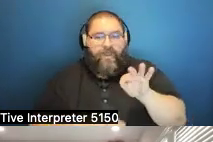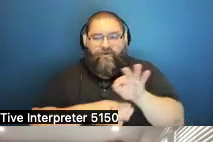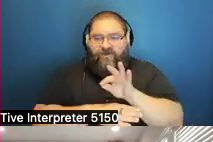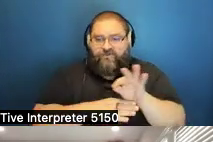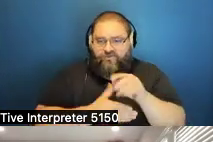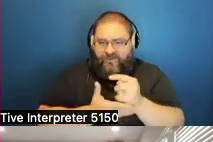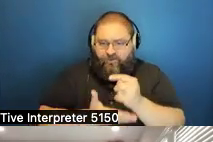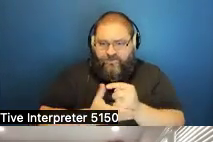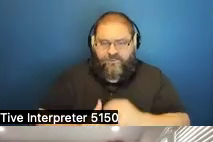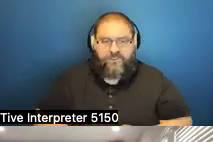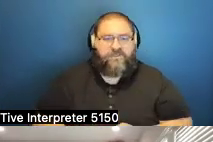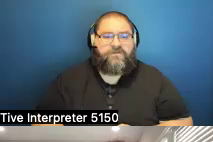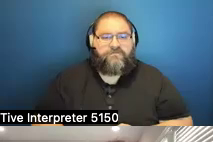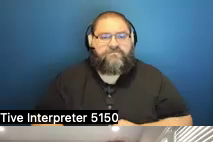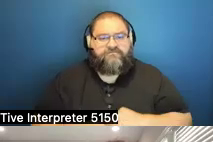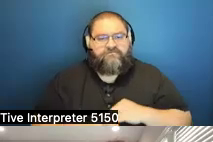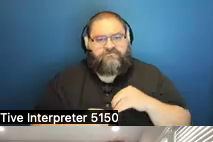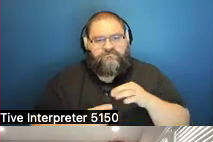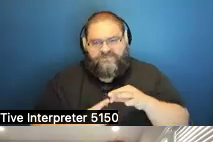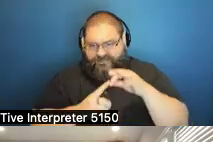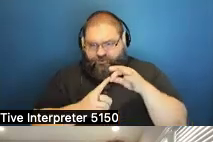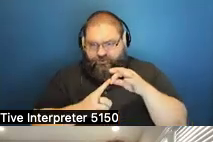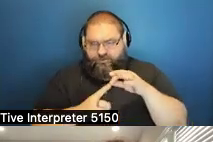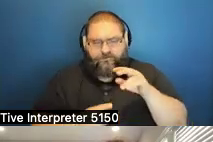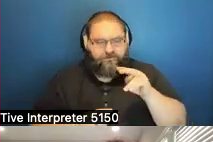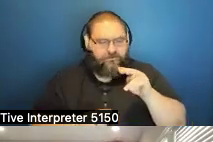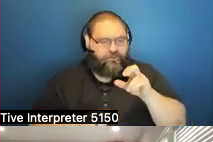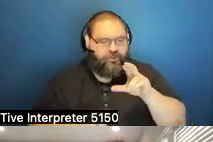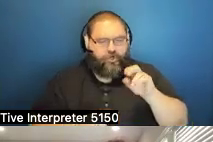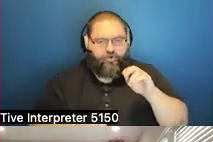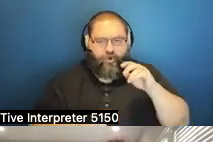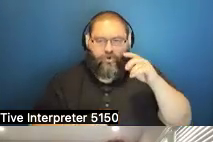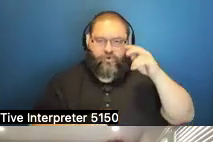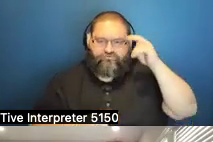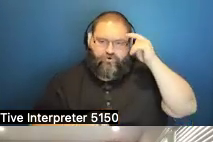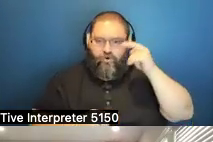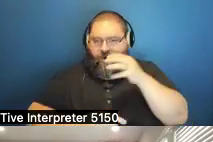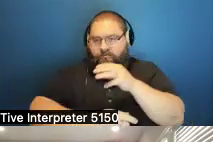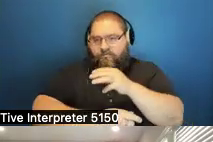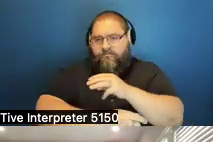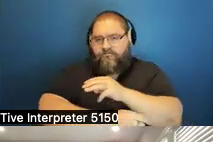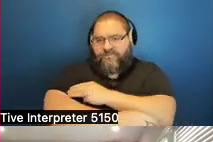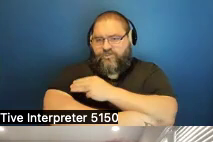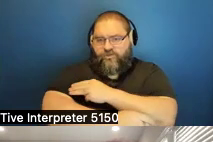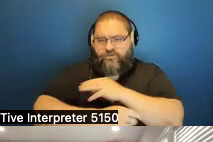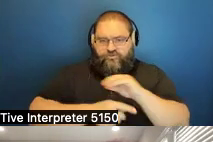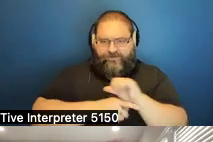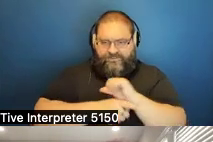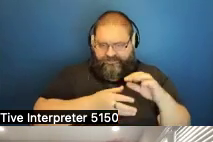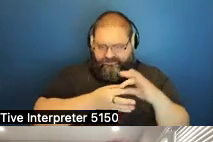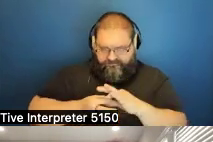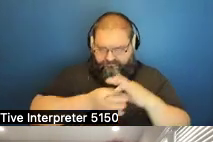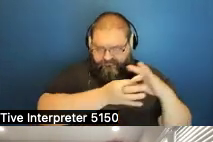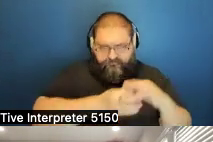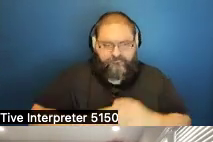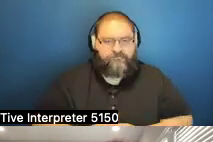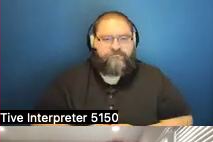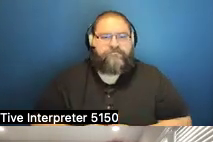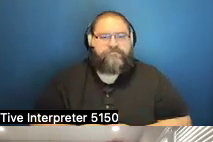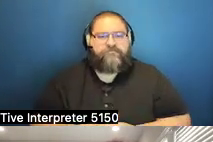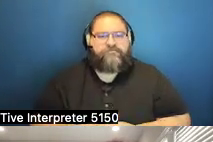is specialized neuromuscular returning… 19:39:36 program. If, um, it utilizes